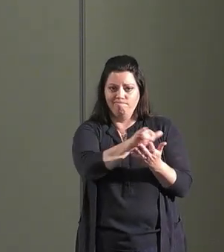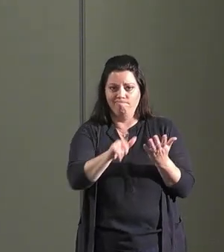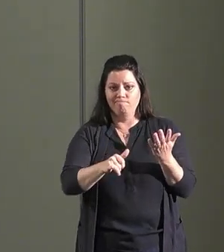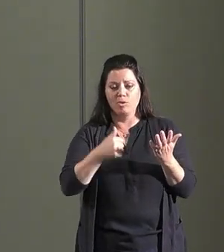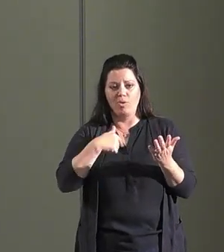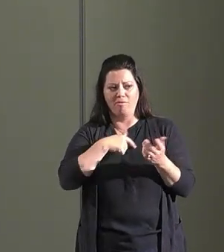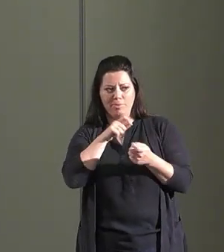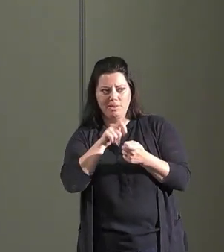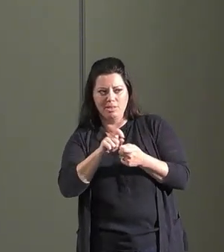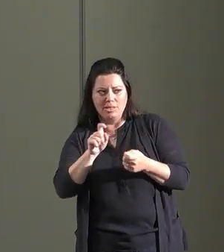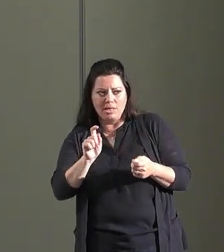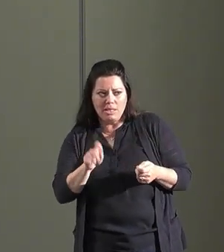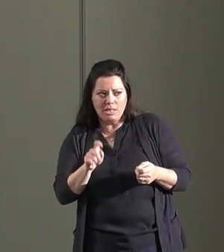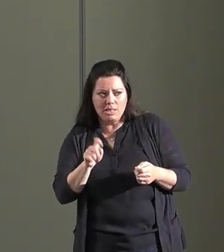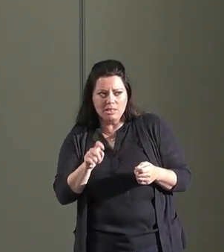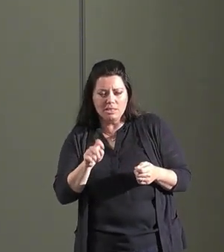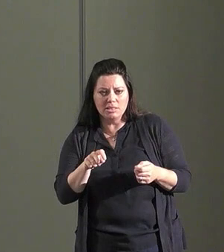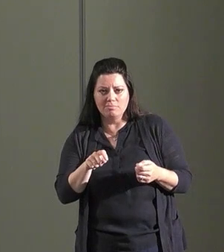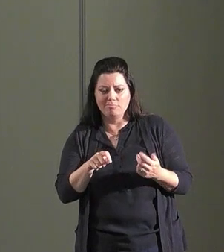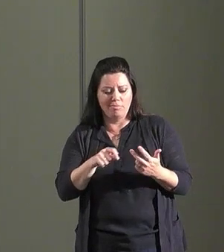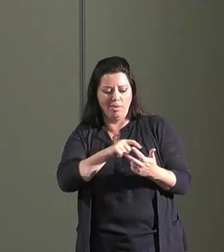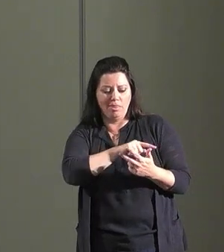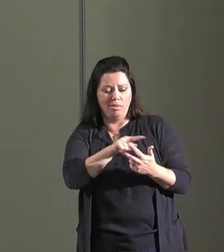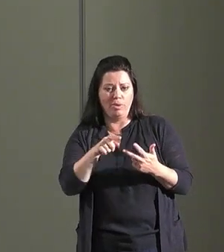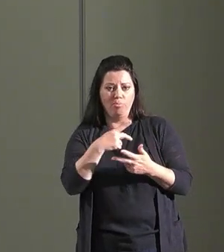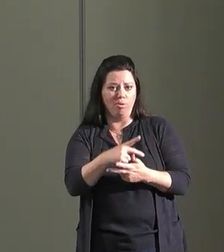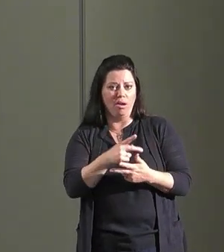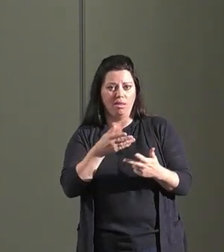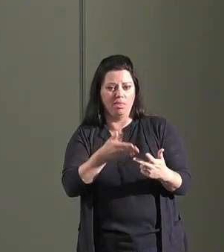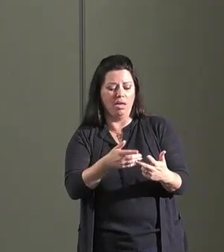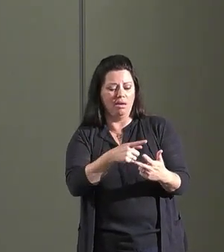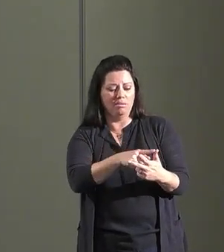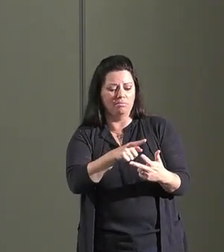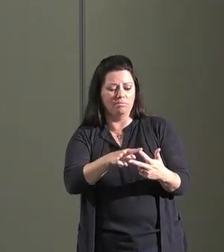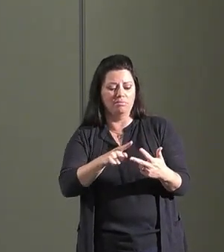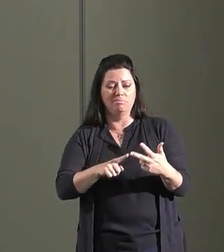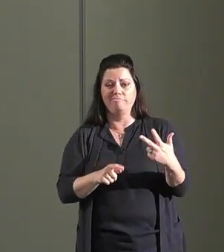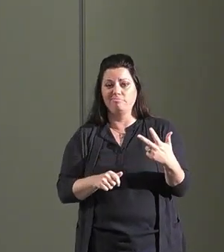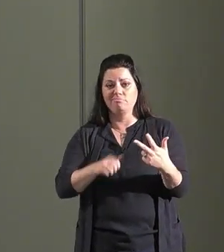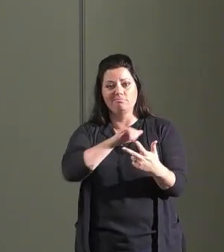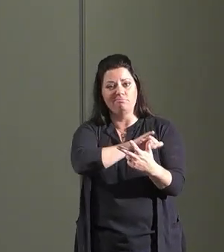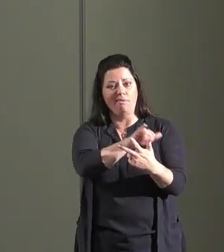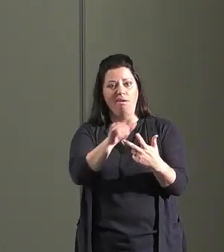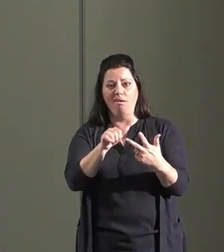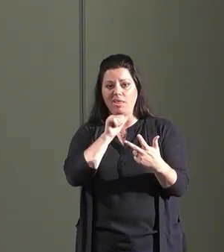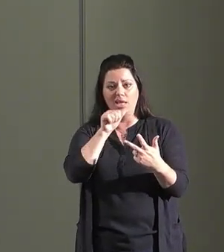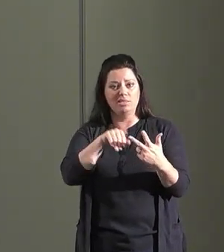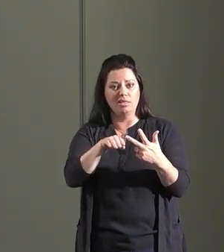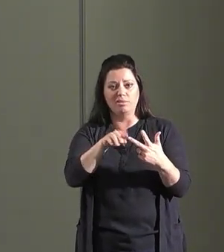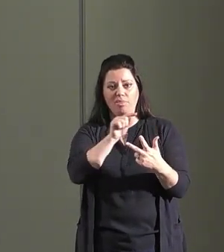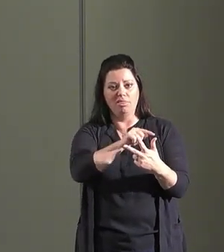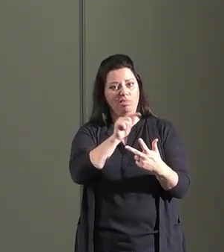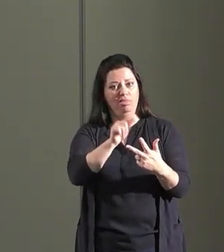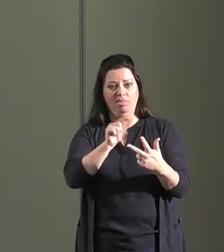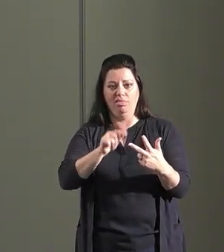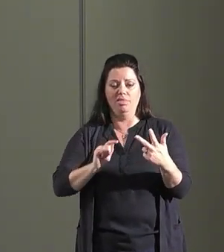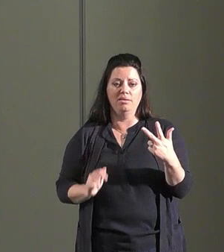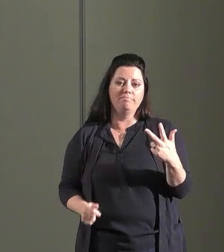that needs to be met there are three products in the space. They are inaccessibility. That